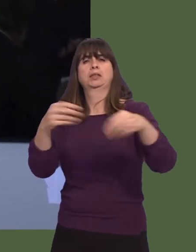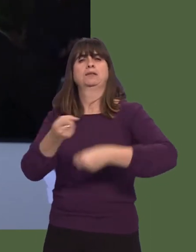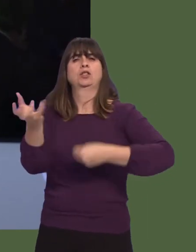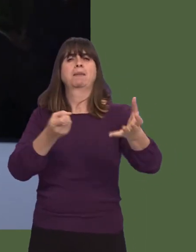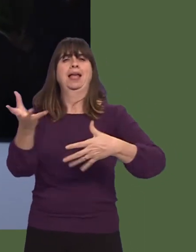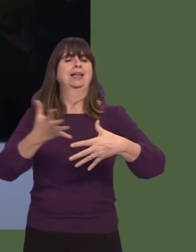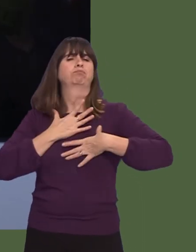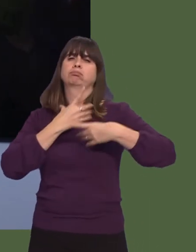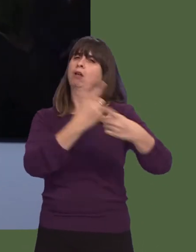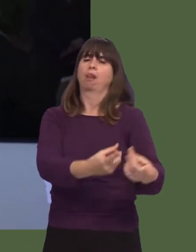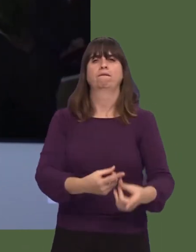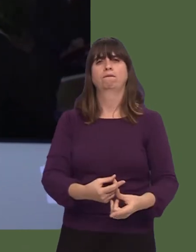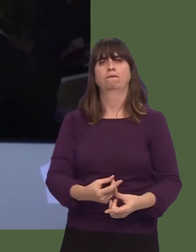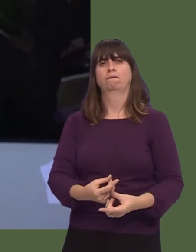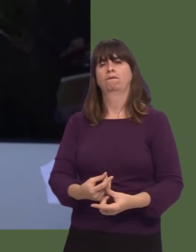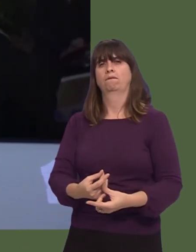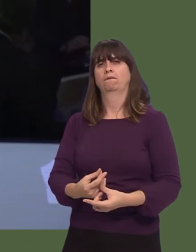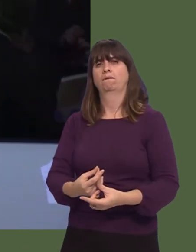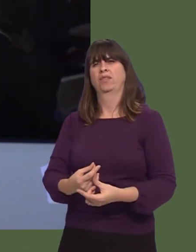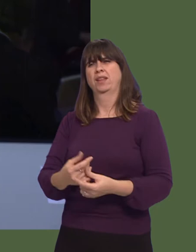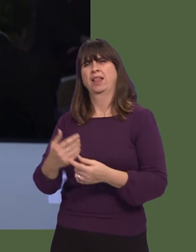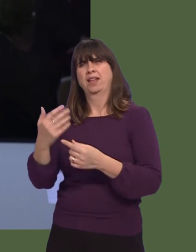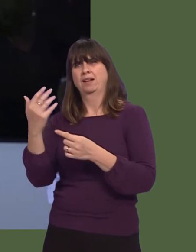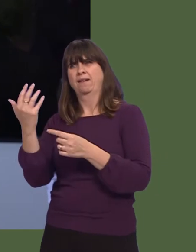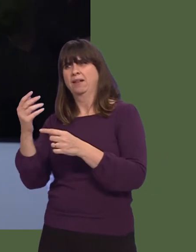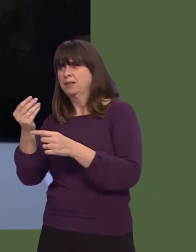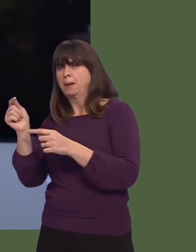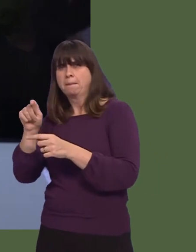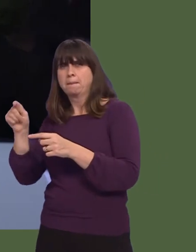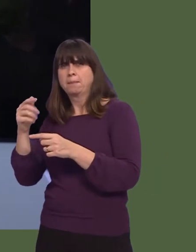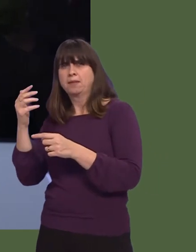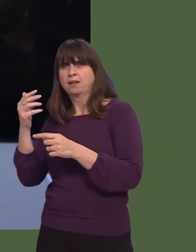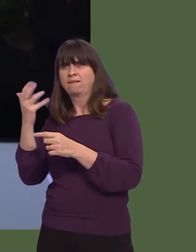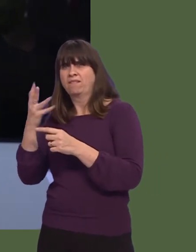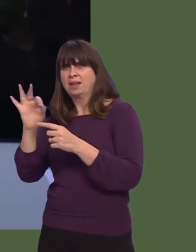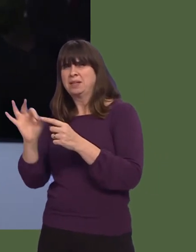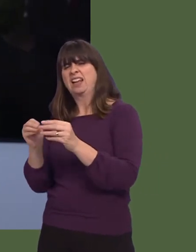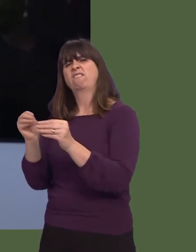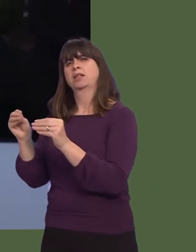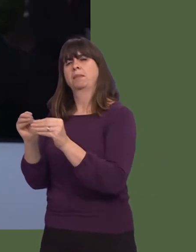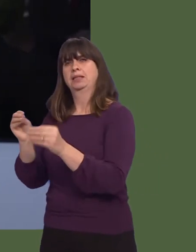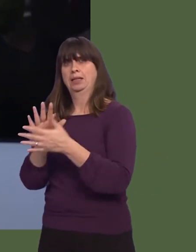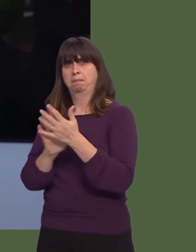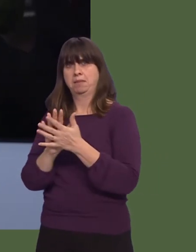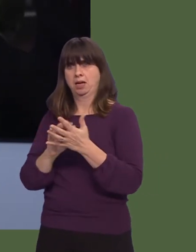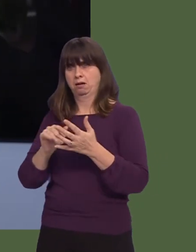and the other 15, 15 per cent spending flexibility, across Supporting People and four other non-housing